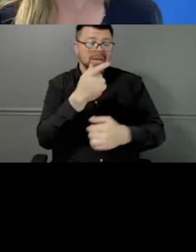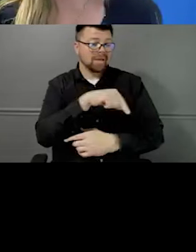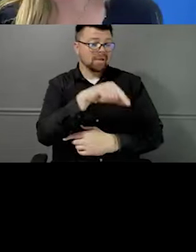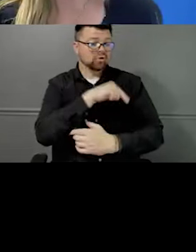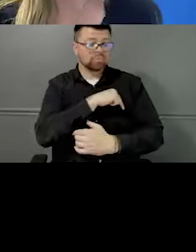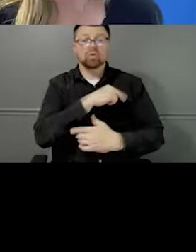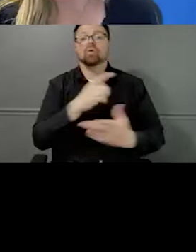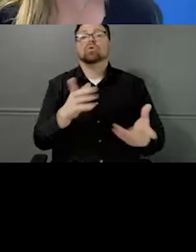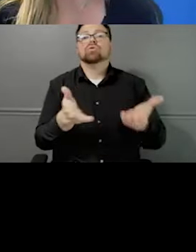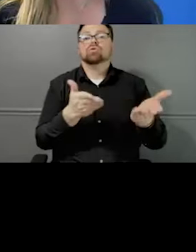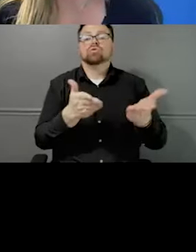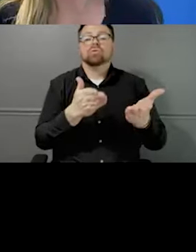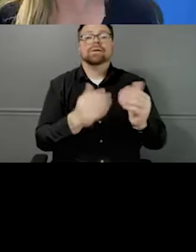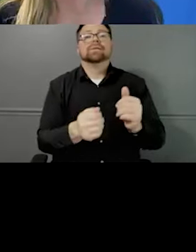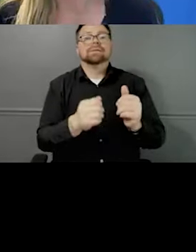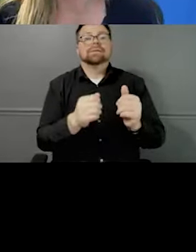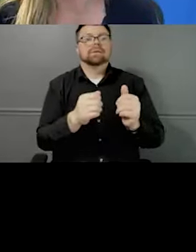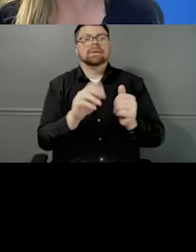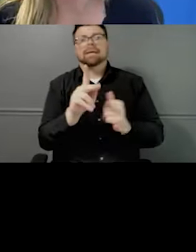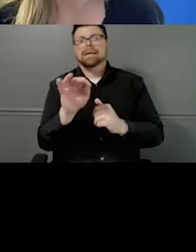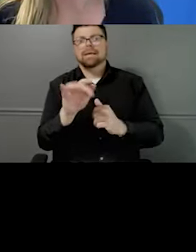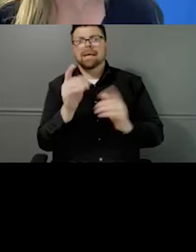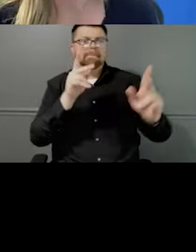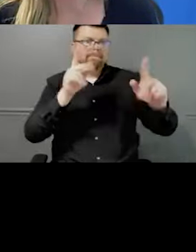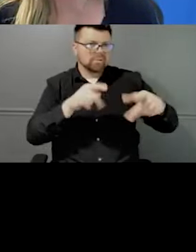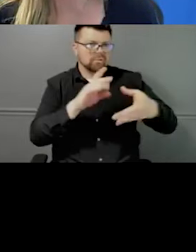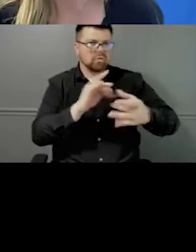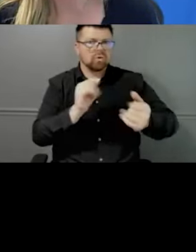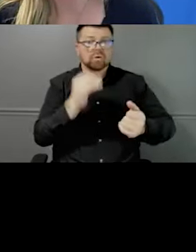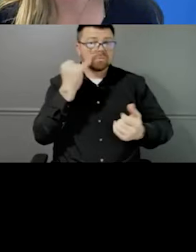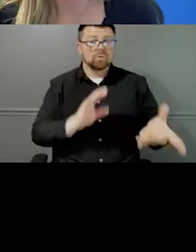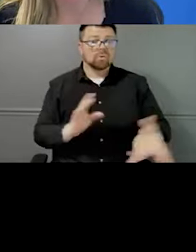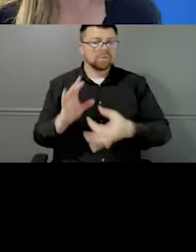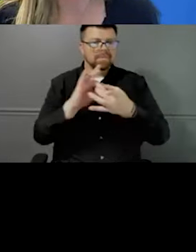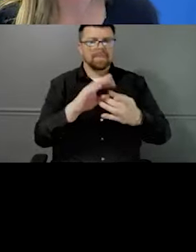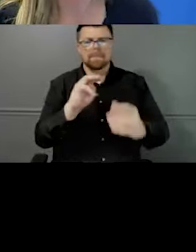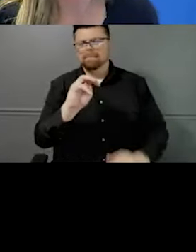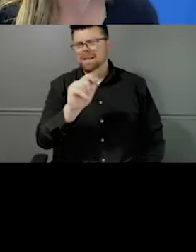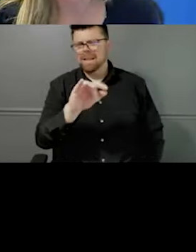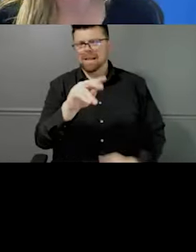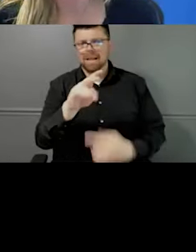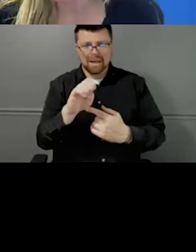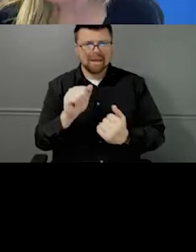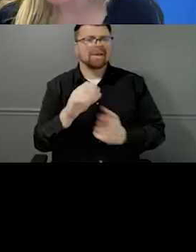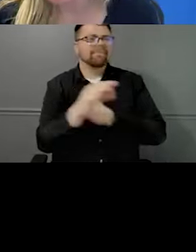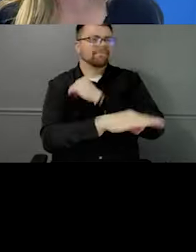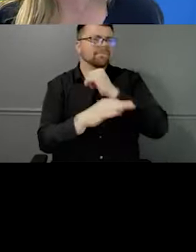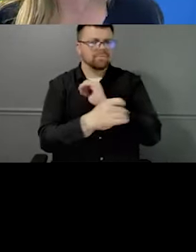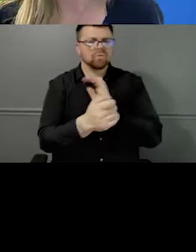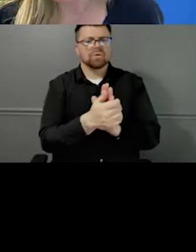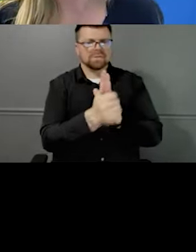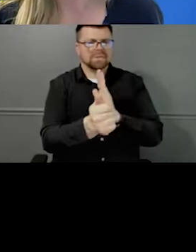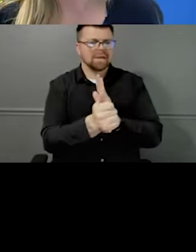a senior/key person if you are a party to a Malign Foreign Talent Recruitment Program. As with last year,